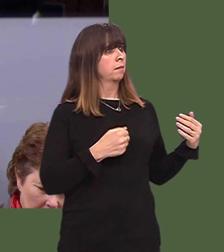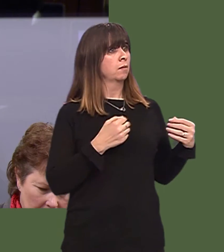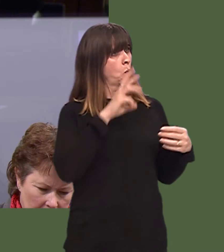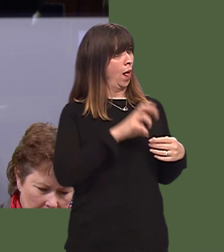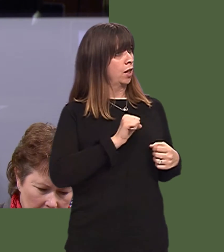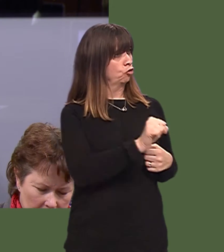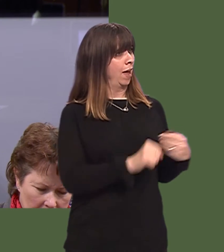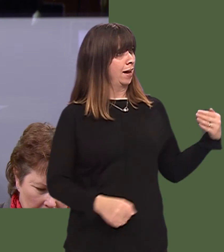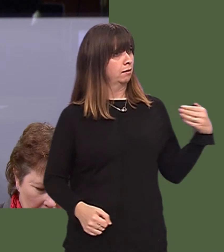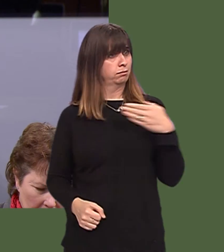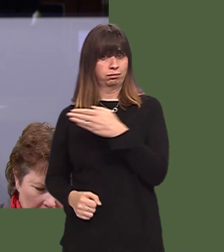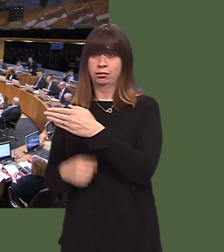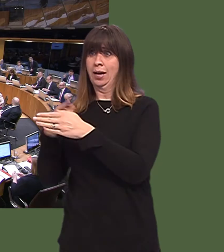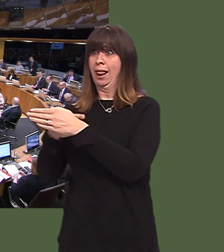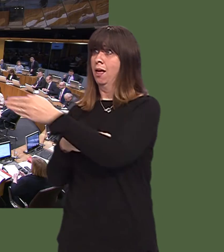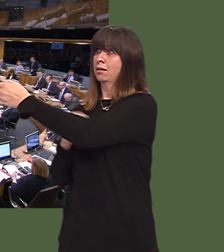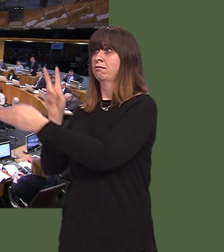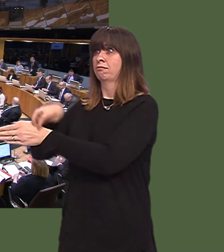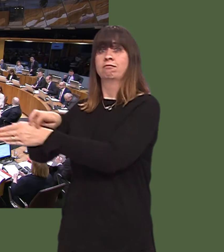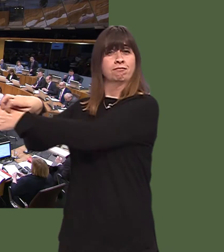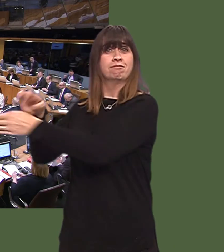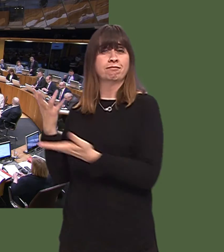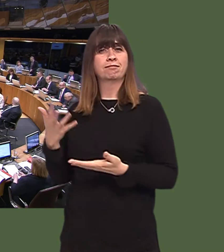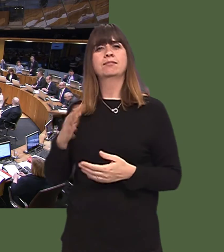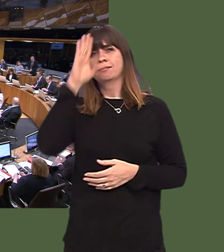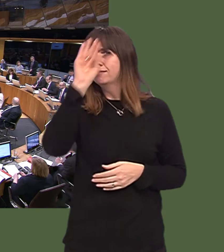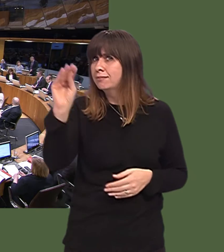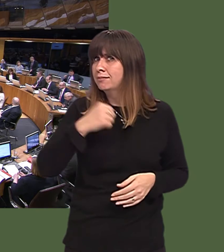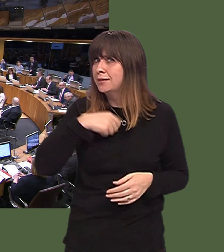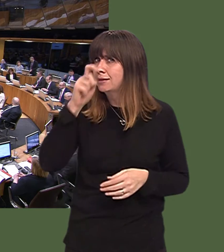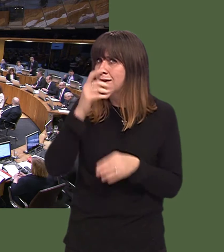Steffan Lewis: I declare an interest in that my sister works for Network Rail.